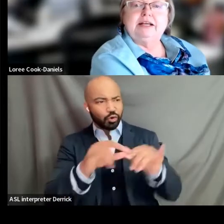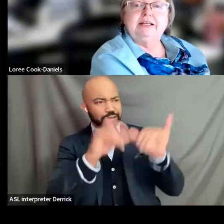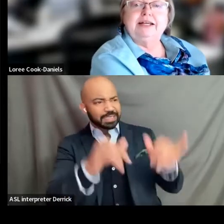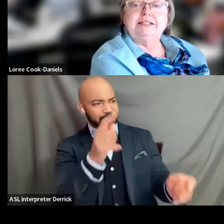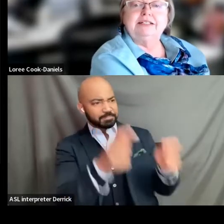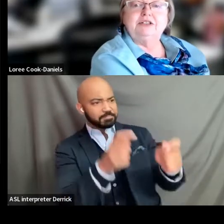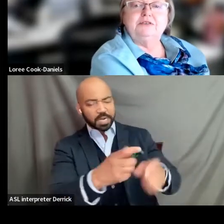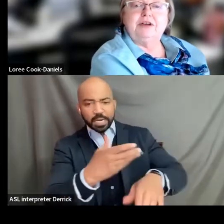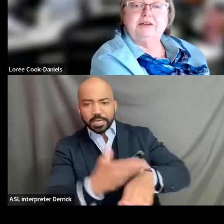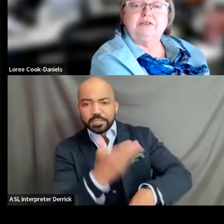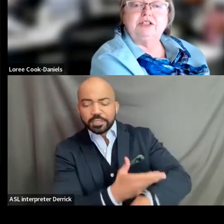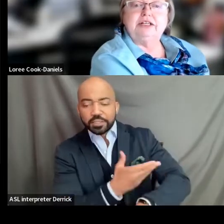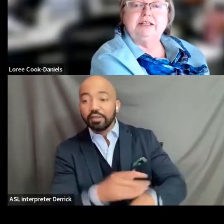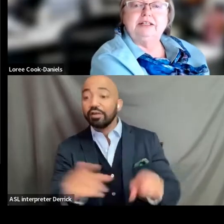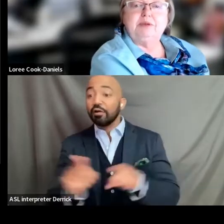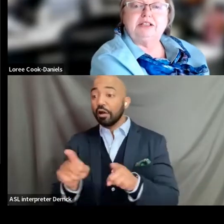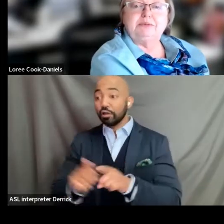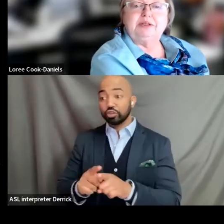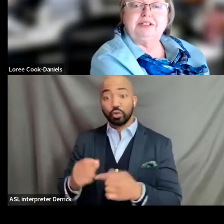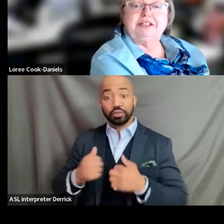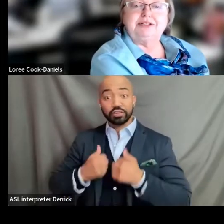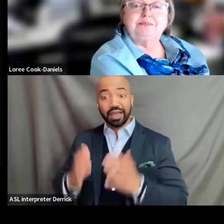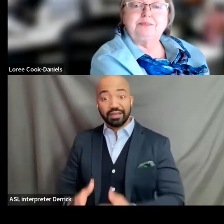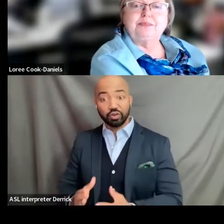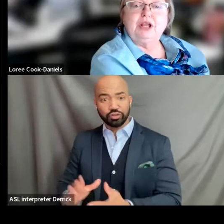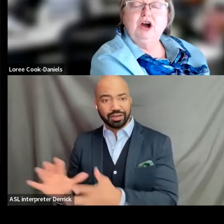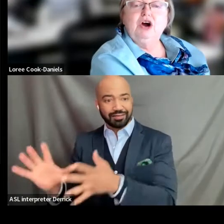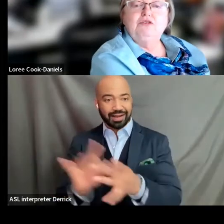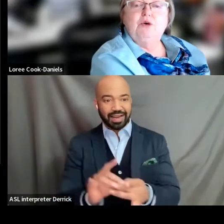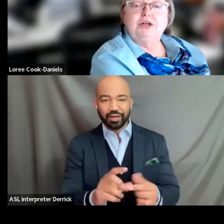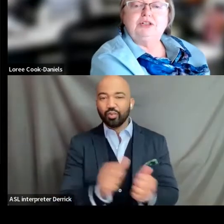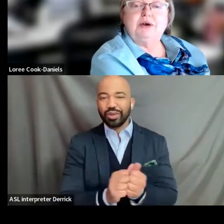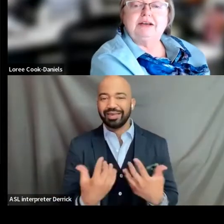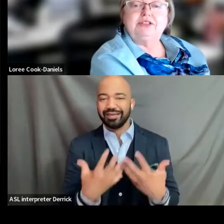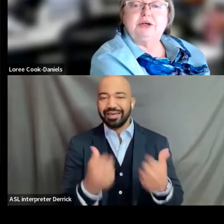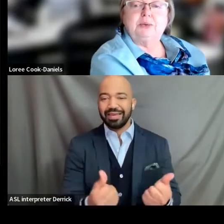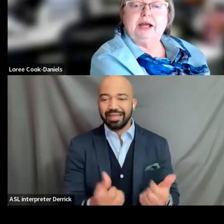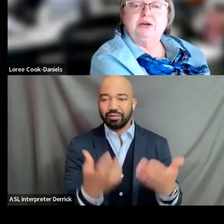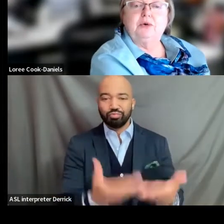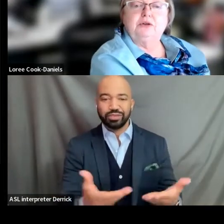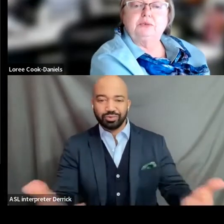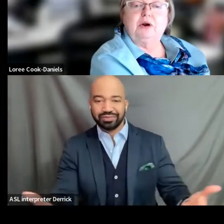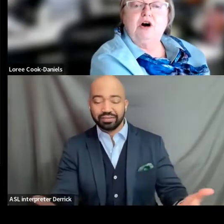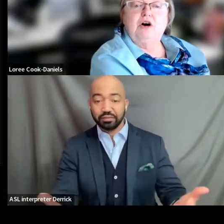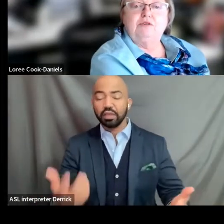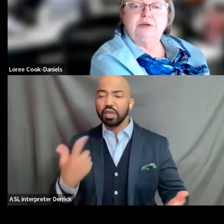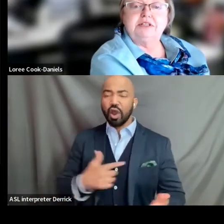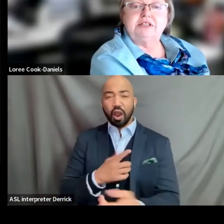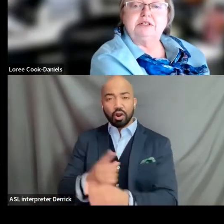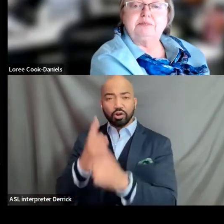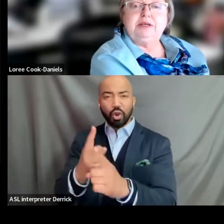and connecting survivors to healing possibilities. FORGE strives to create a world where all voices,